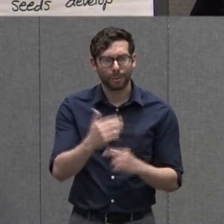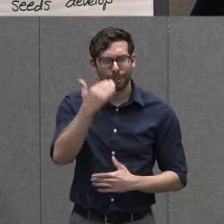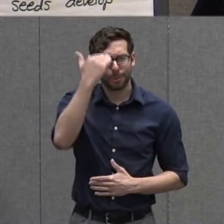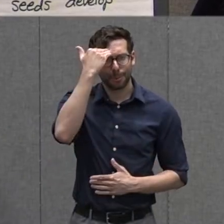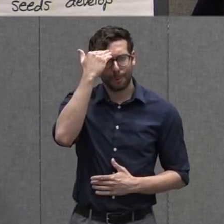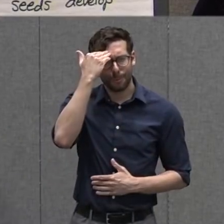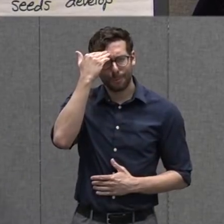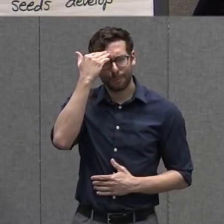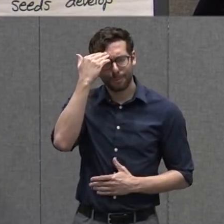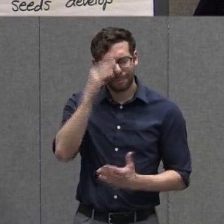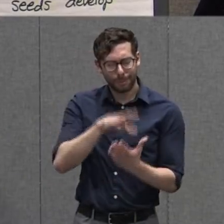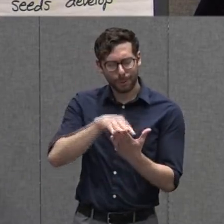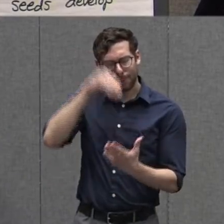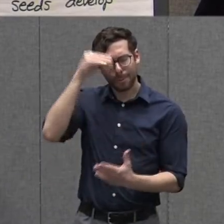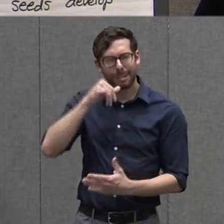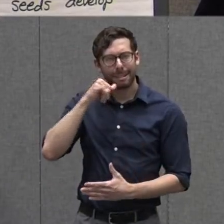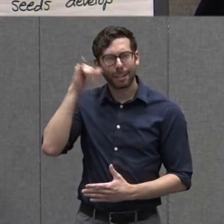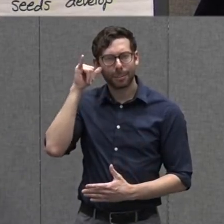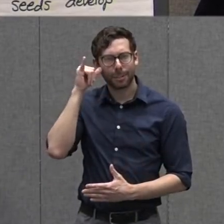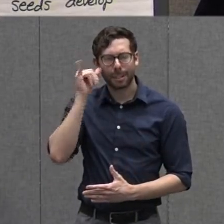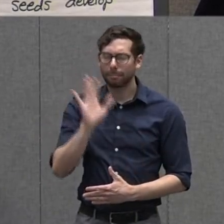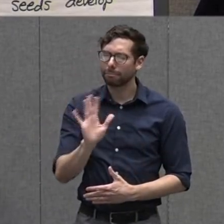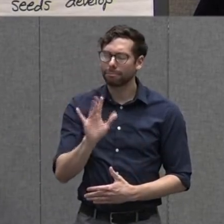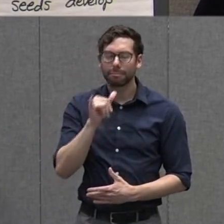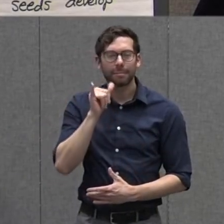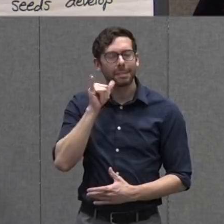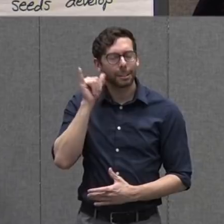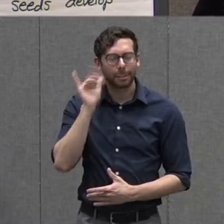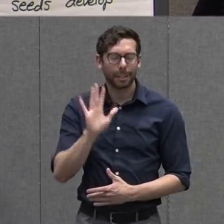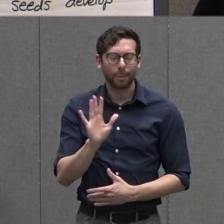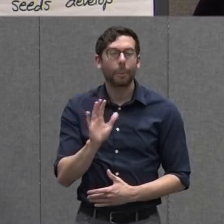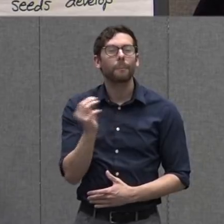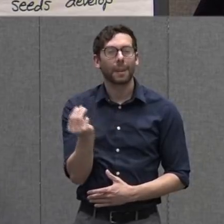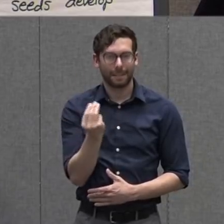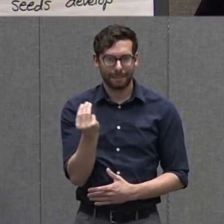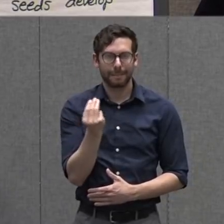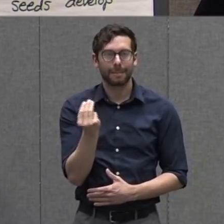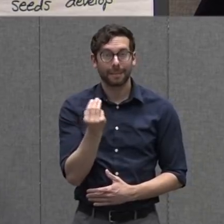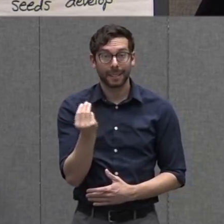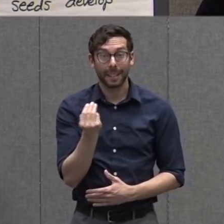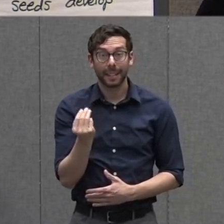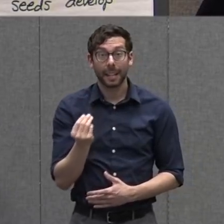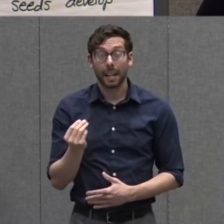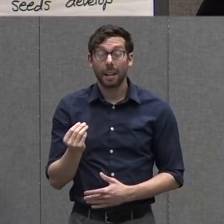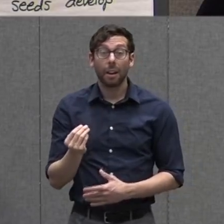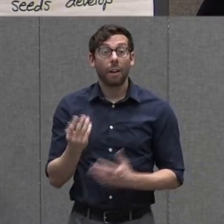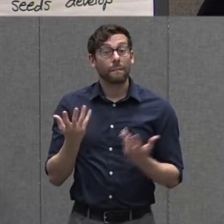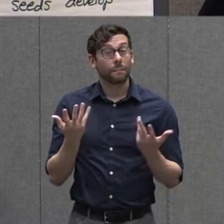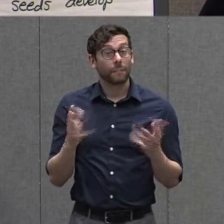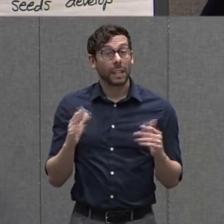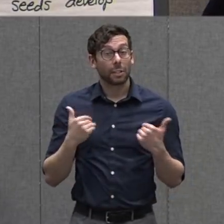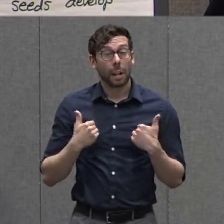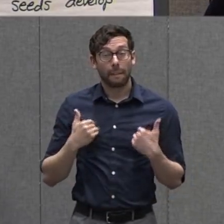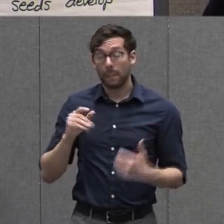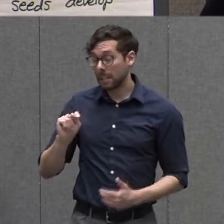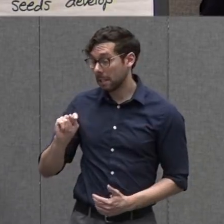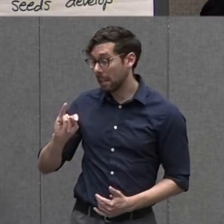Not yesterday, Monday. Pollination. We said tion was up there but do you see what's in the middle?